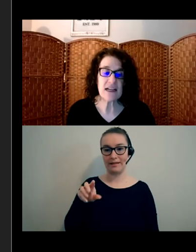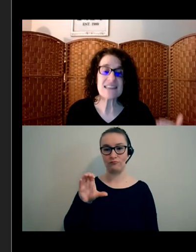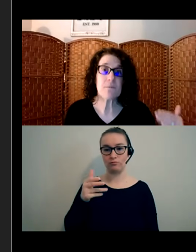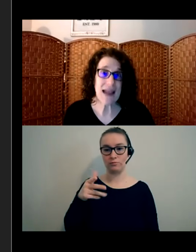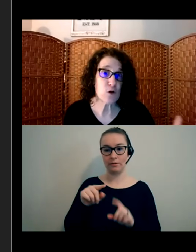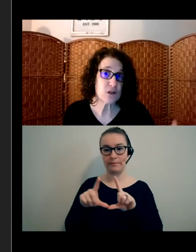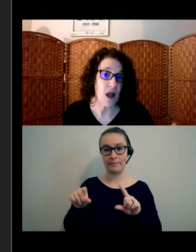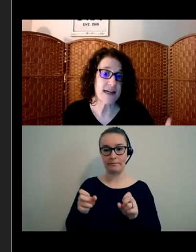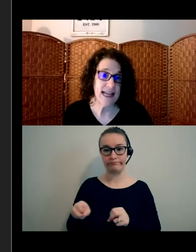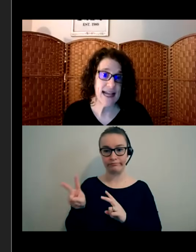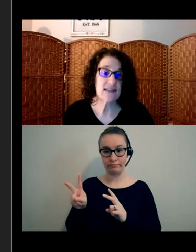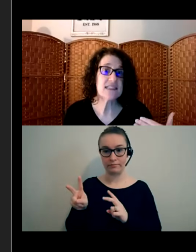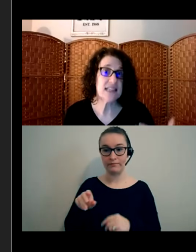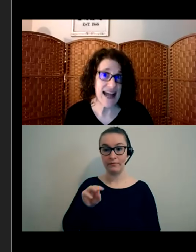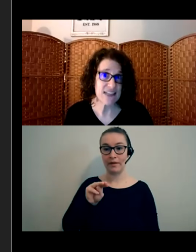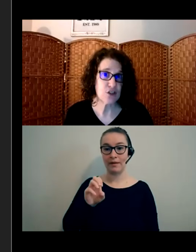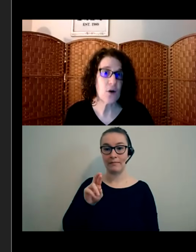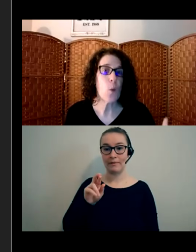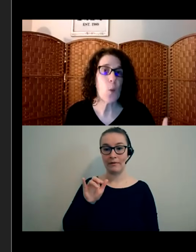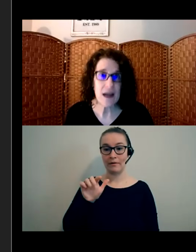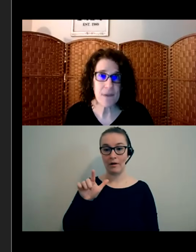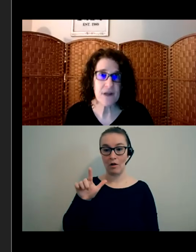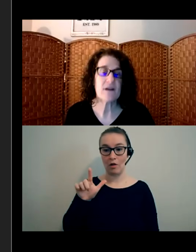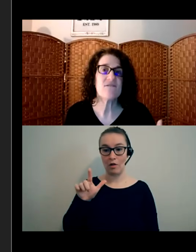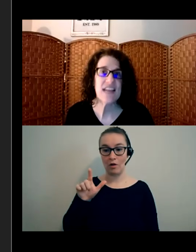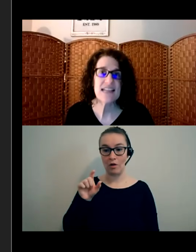It's http://meryl.net/webvtt.